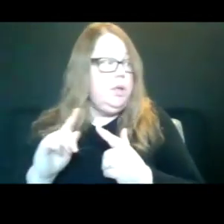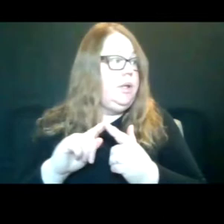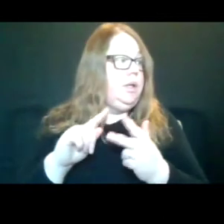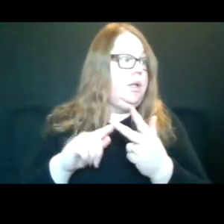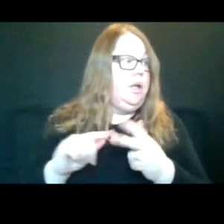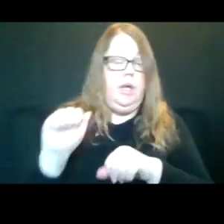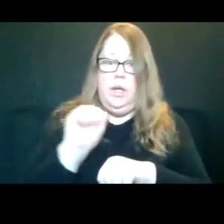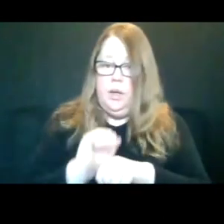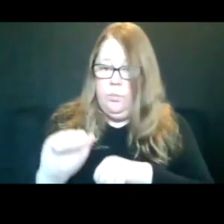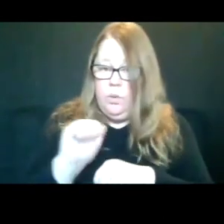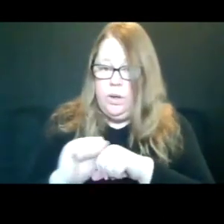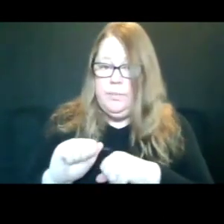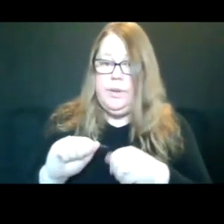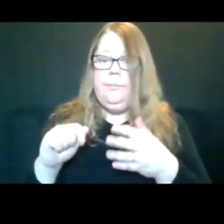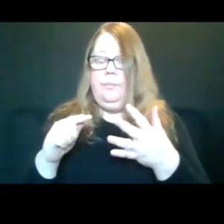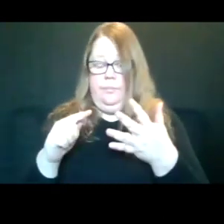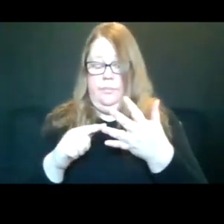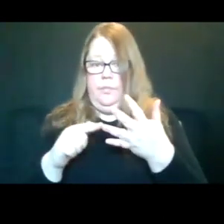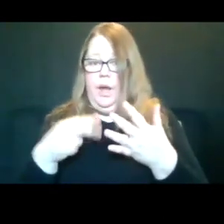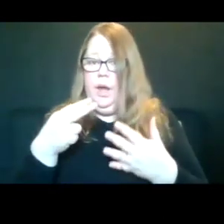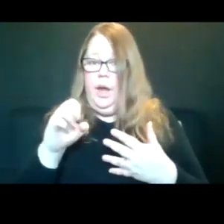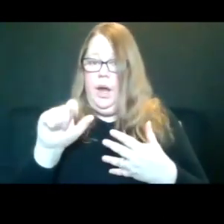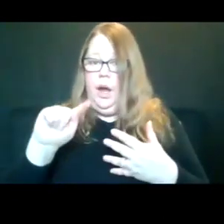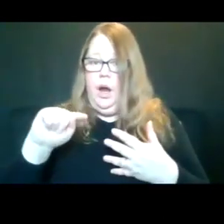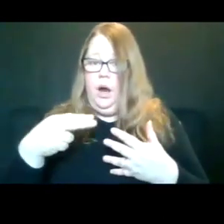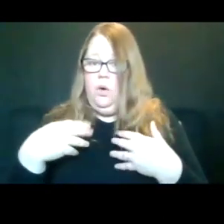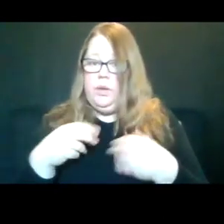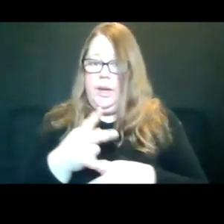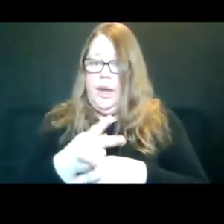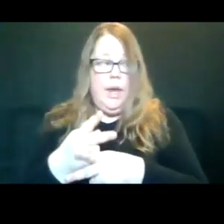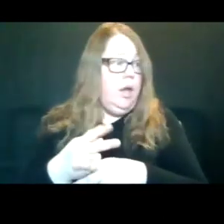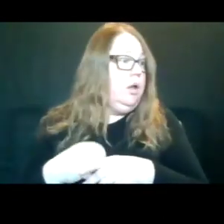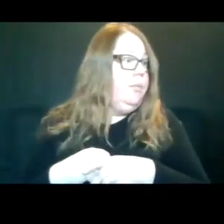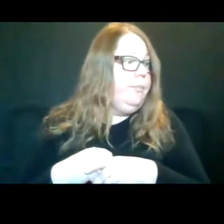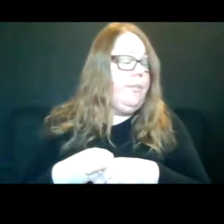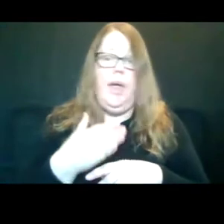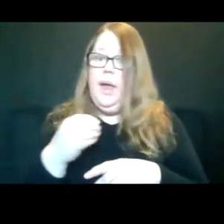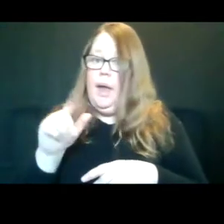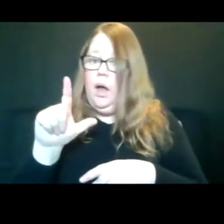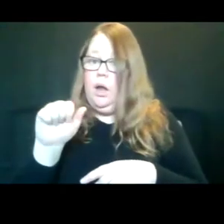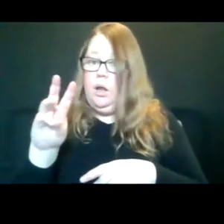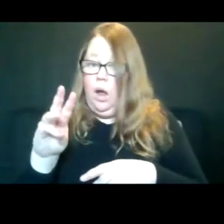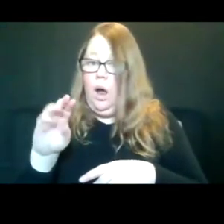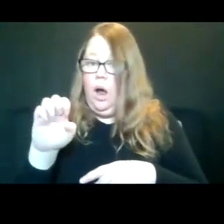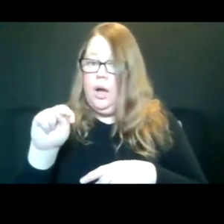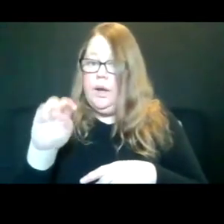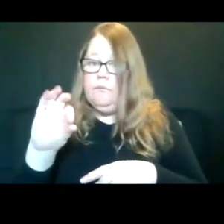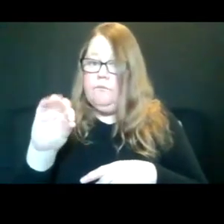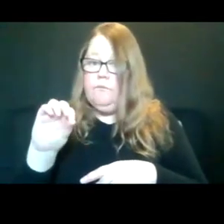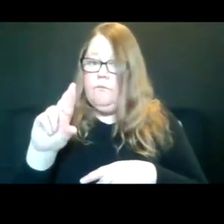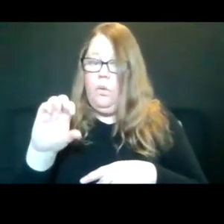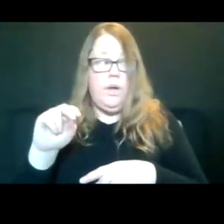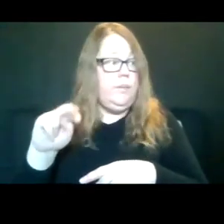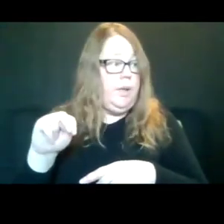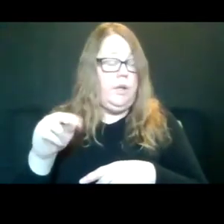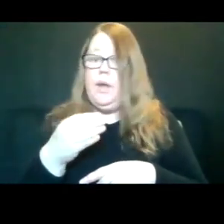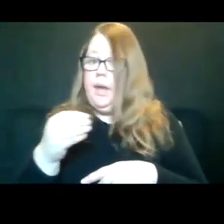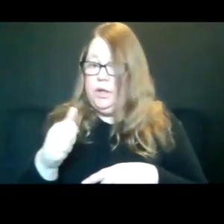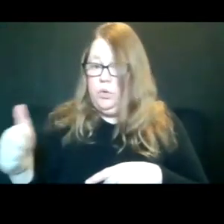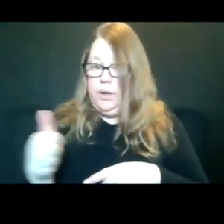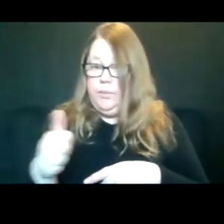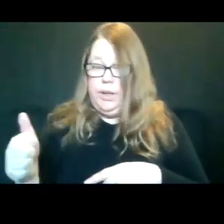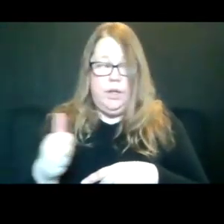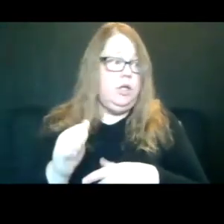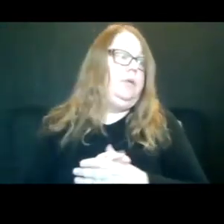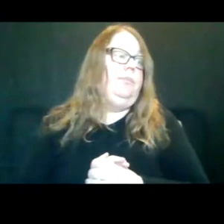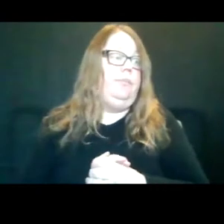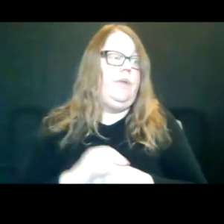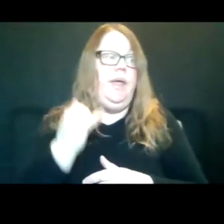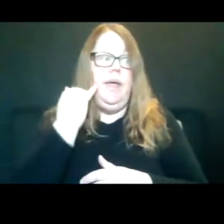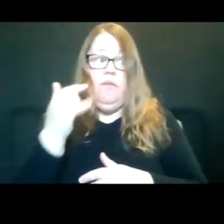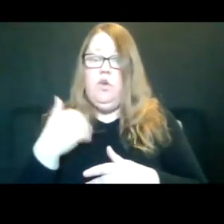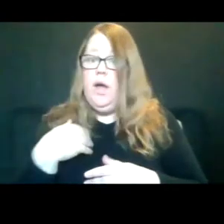employment, health care, transportation, and law enforcement. If you have information that